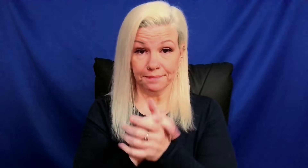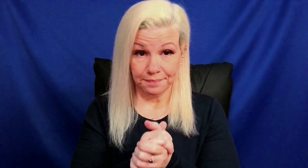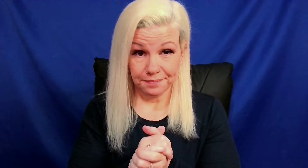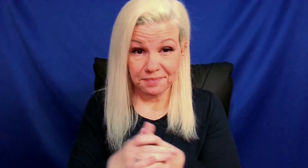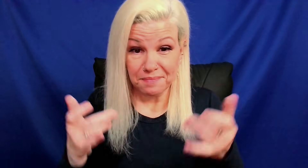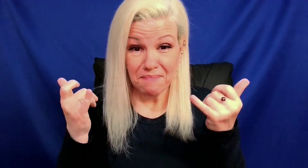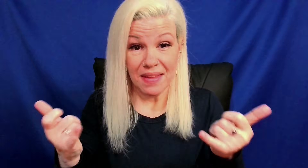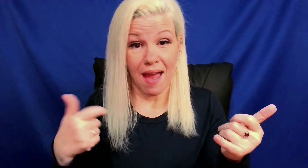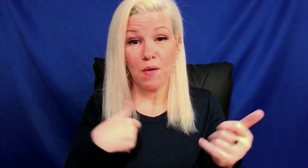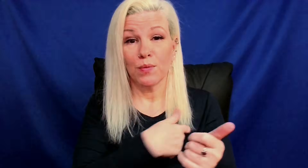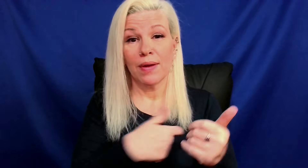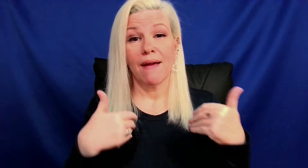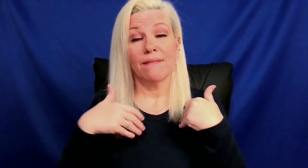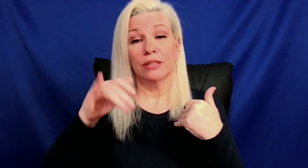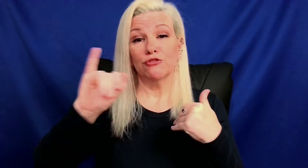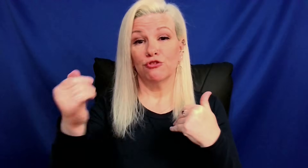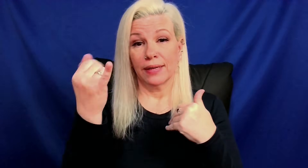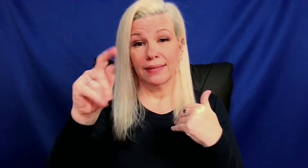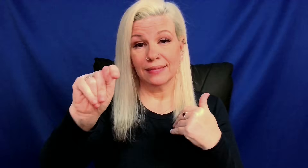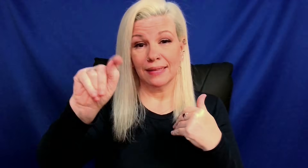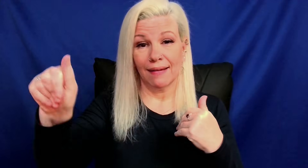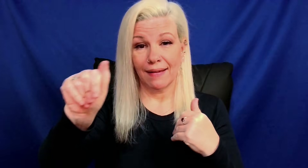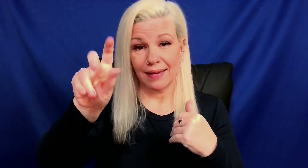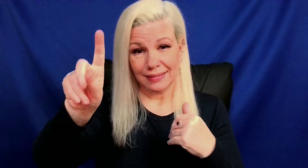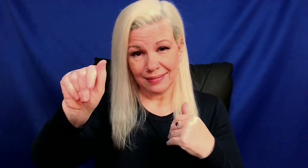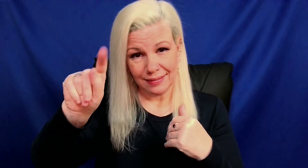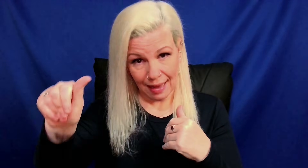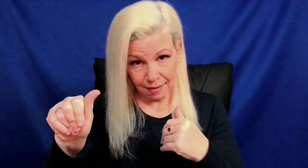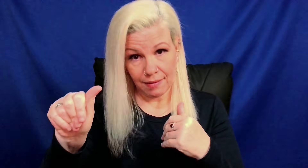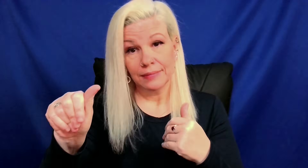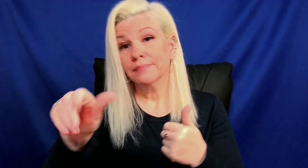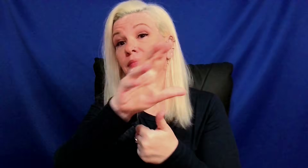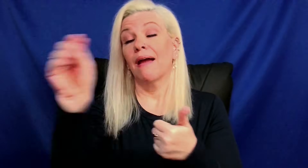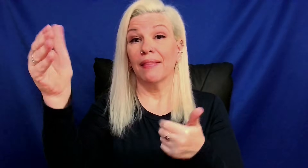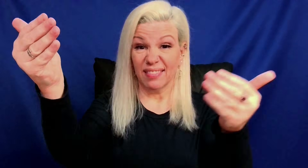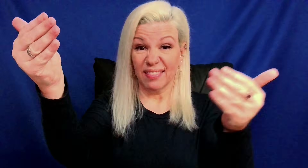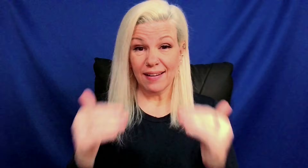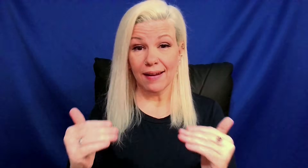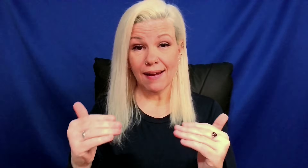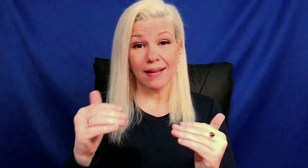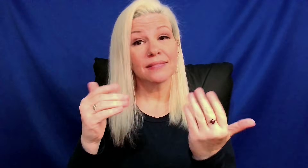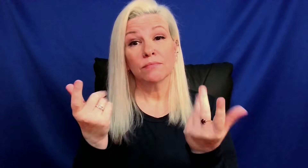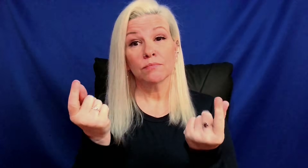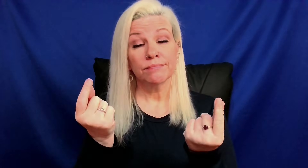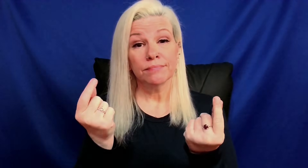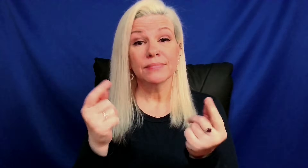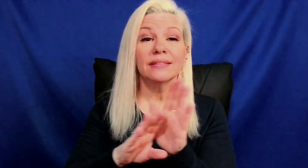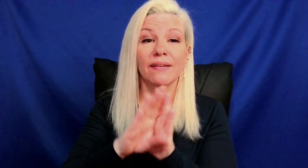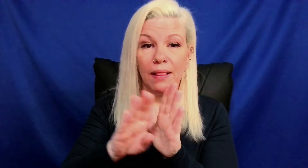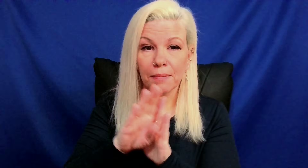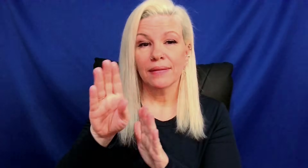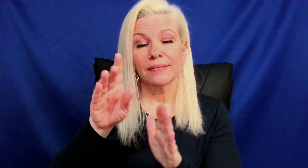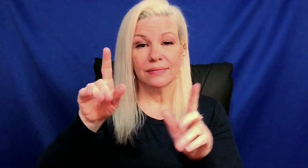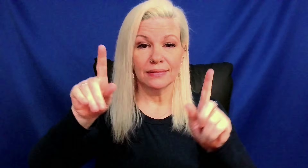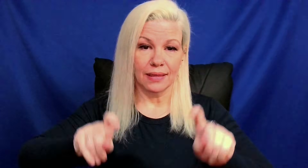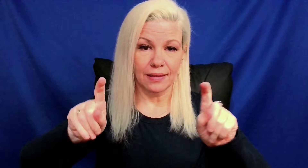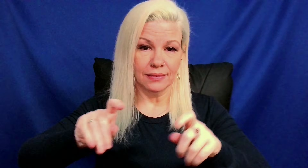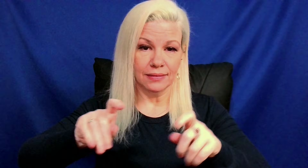So now we have the JTA data. And the next step is developing the test content